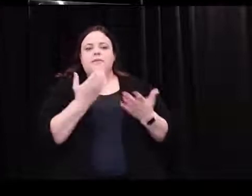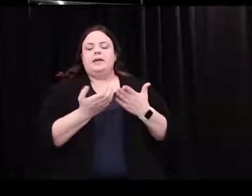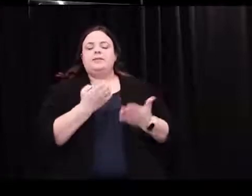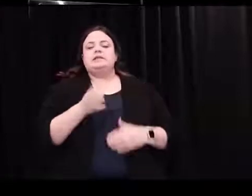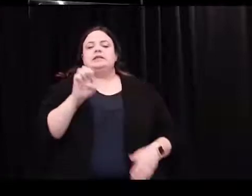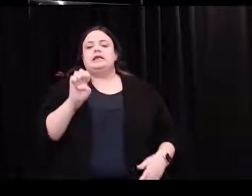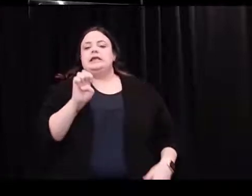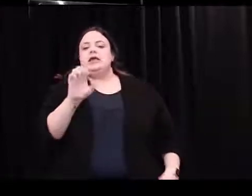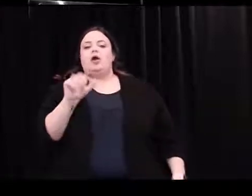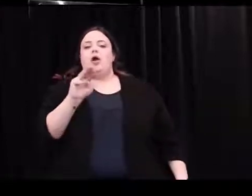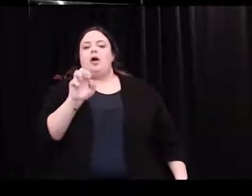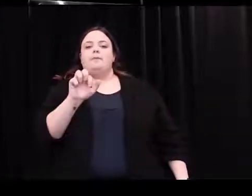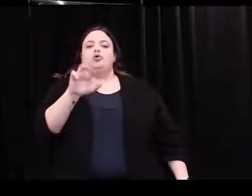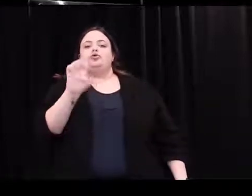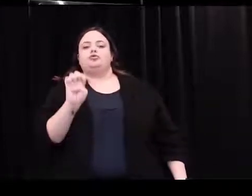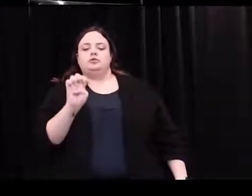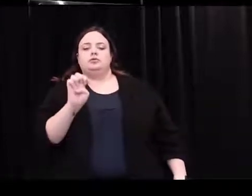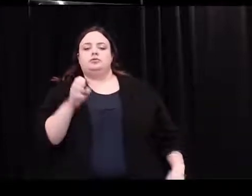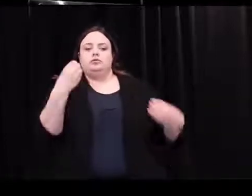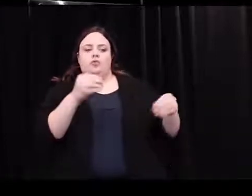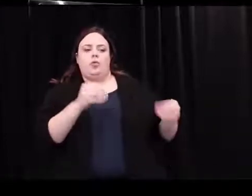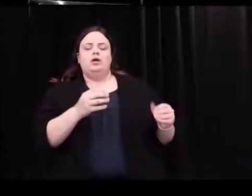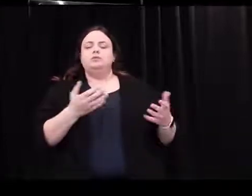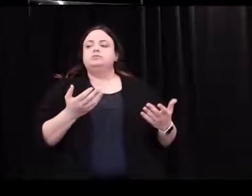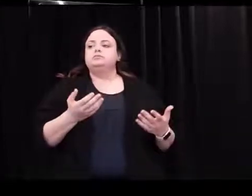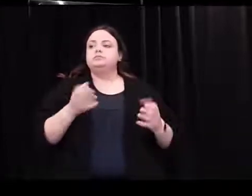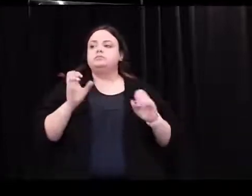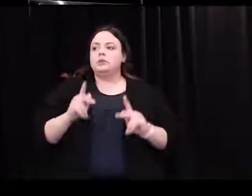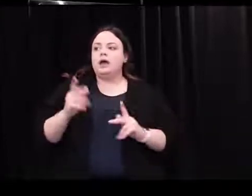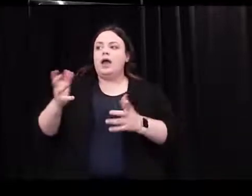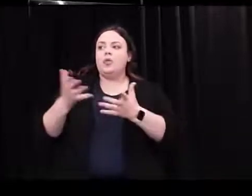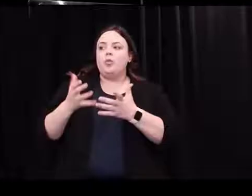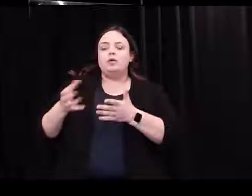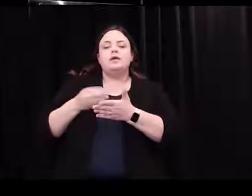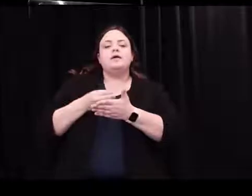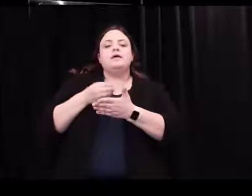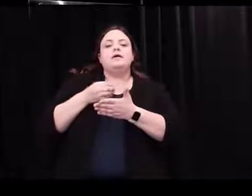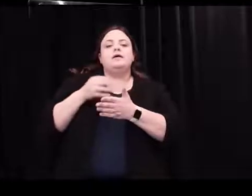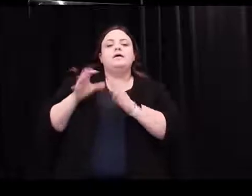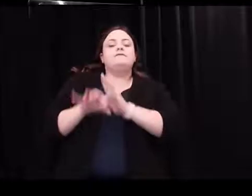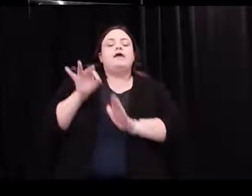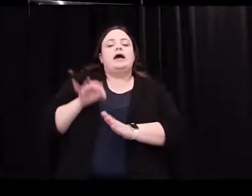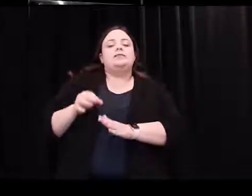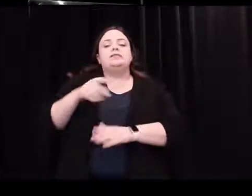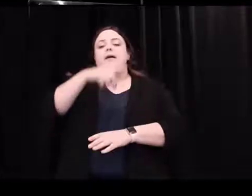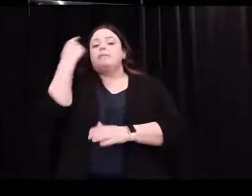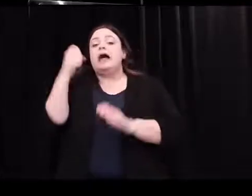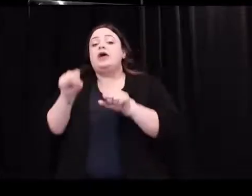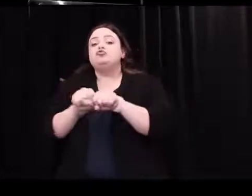and you say well I want you to find the the black shoes on this site and I want you to put them in